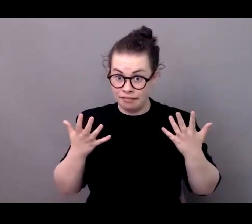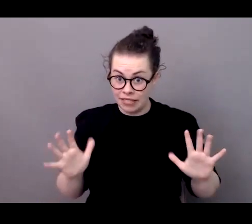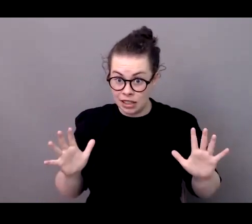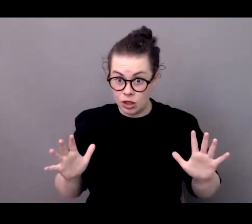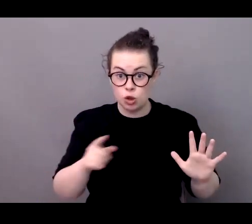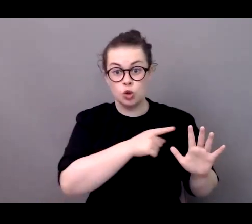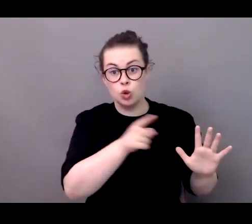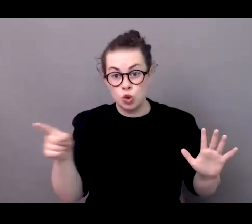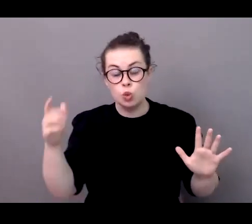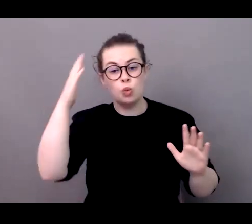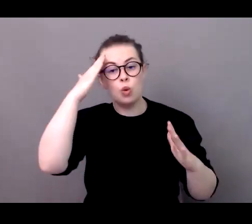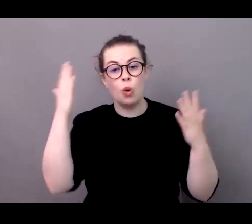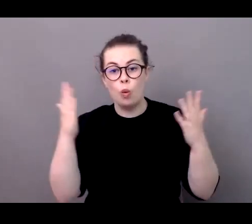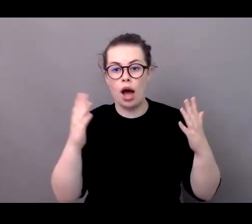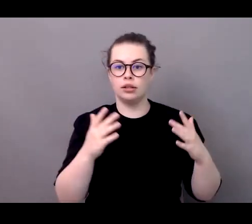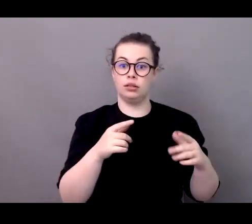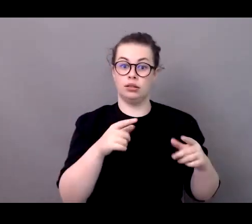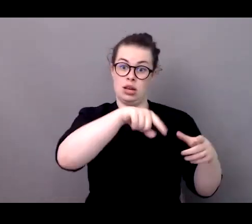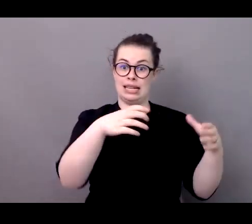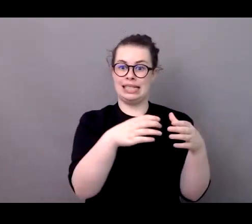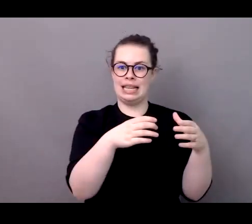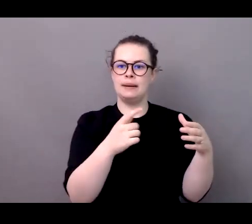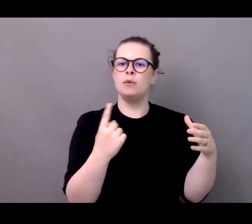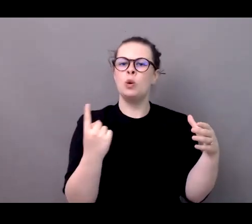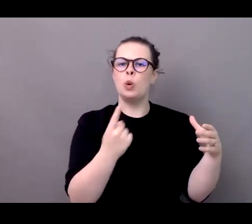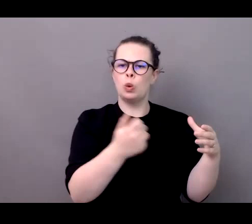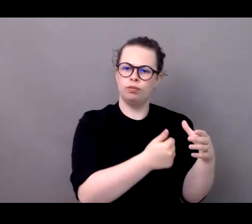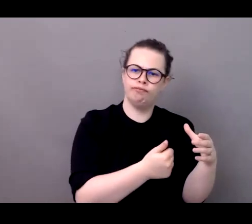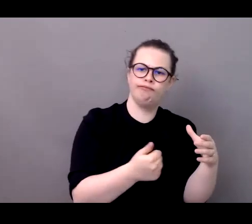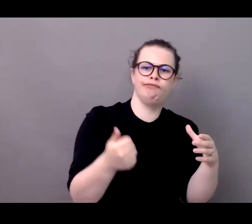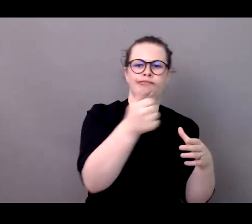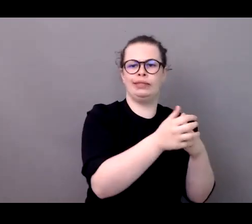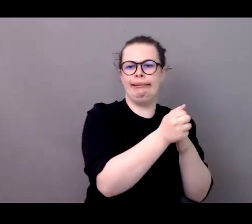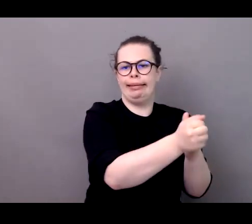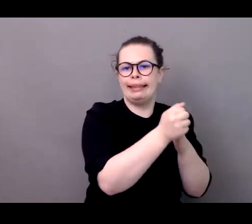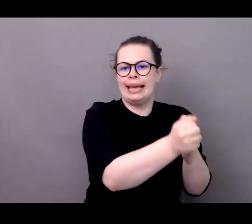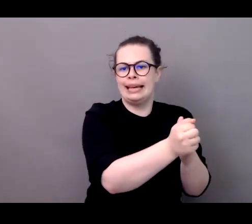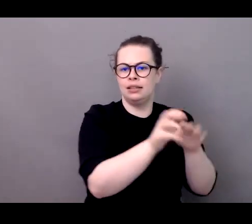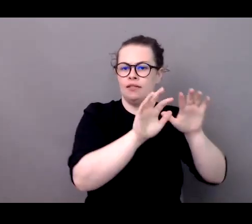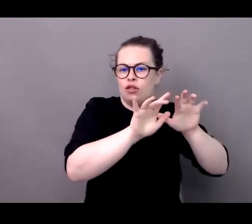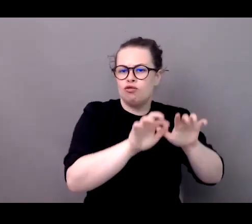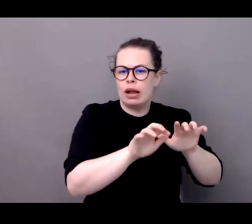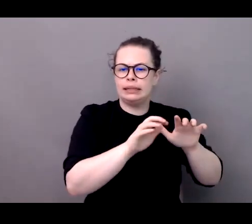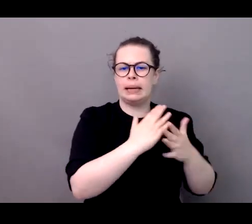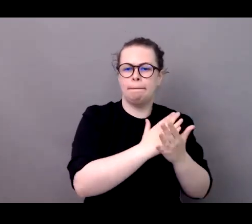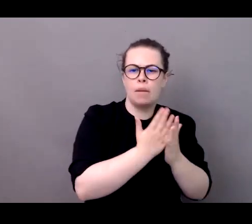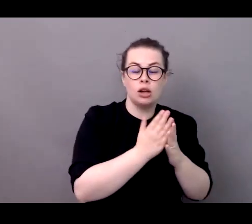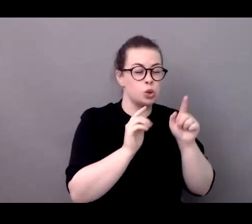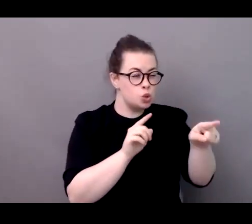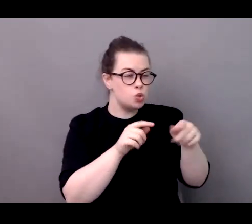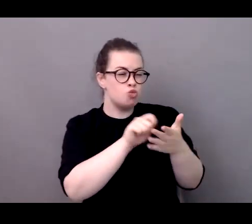is going to take the lead on drafting certain subsections or parts, or aspect of what you're